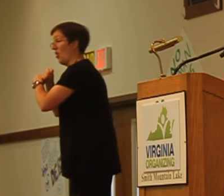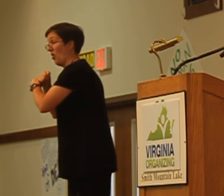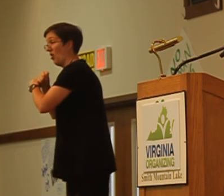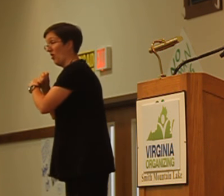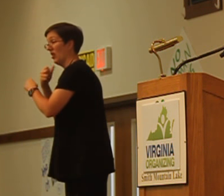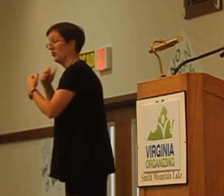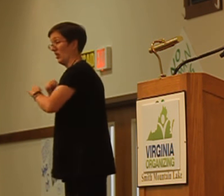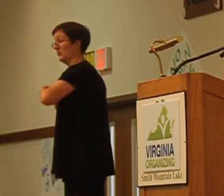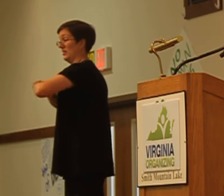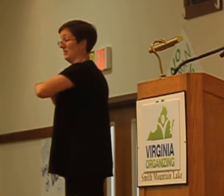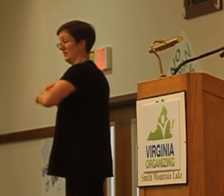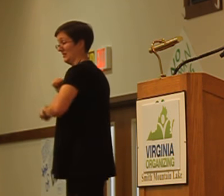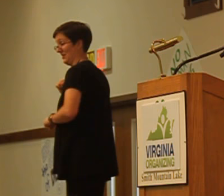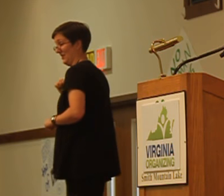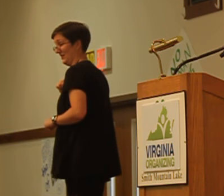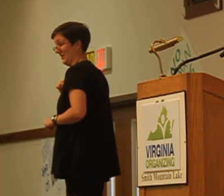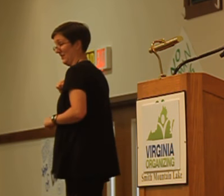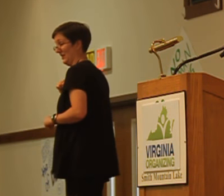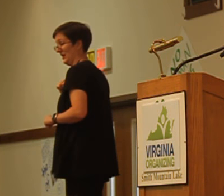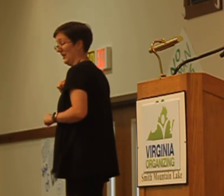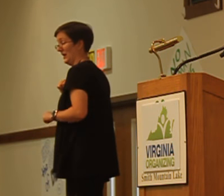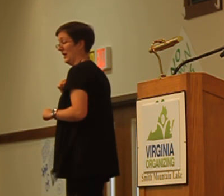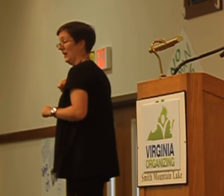and in so doing, I incurred a felony.